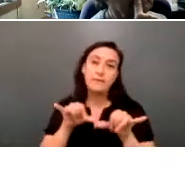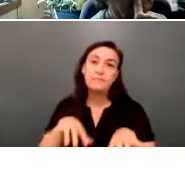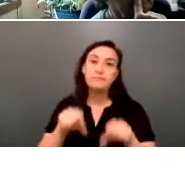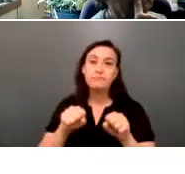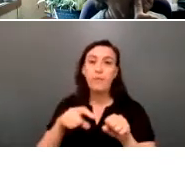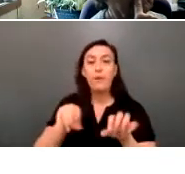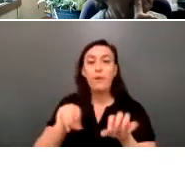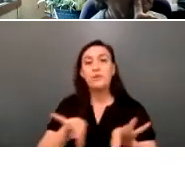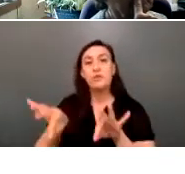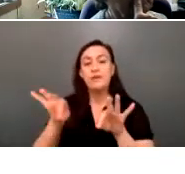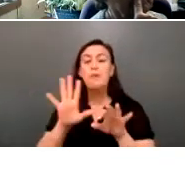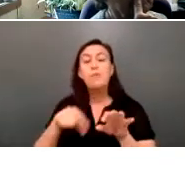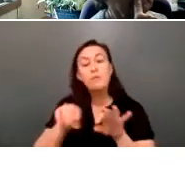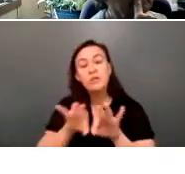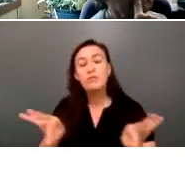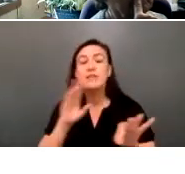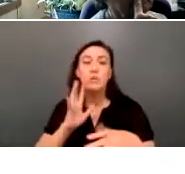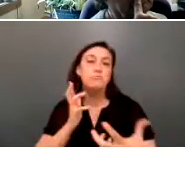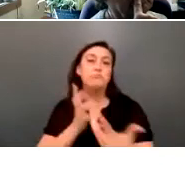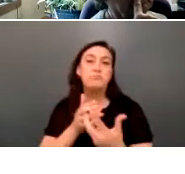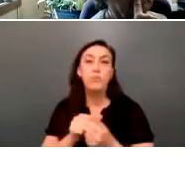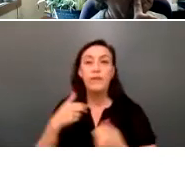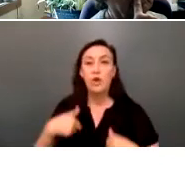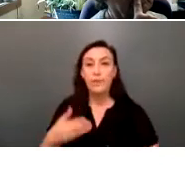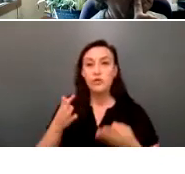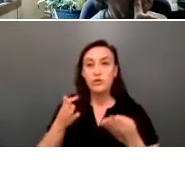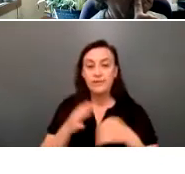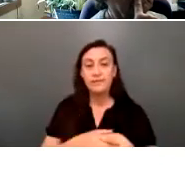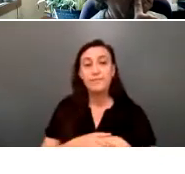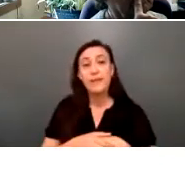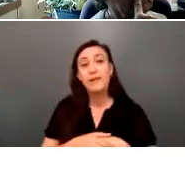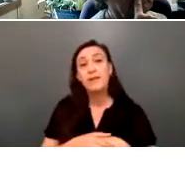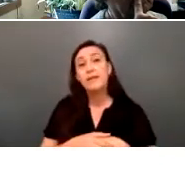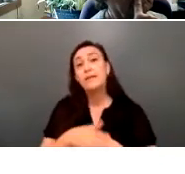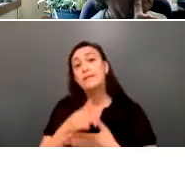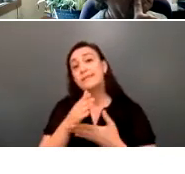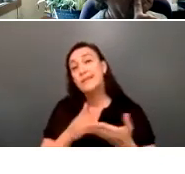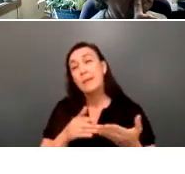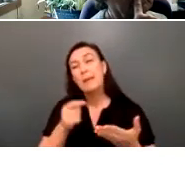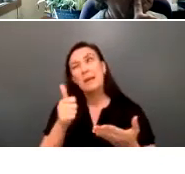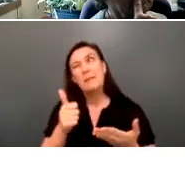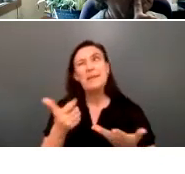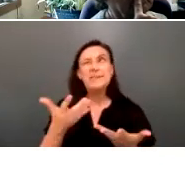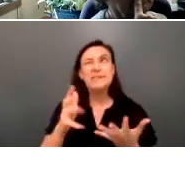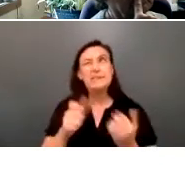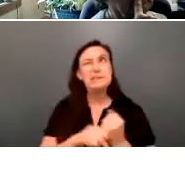that fit very well in Human Services. Some that maybe our stretch that I've that I've seen people struggle